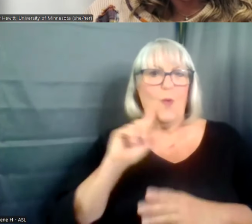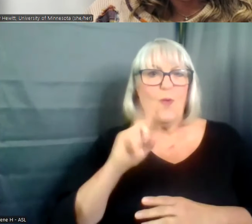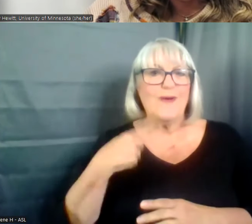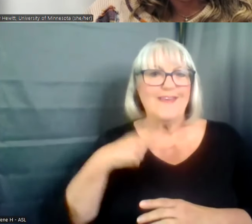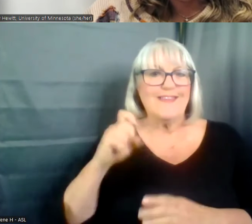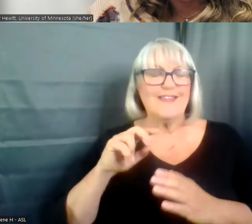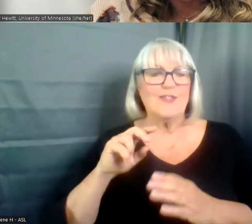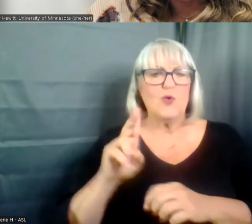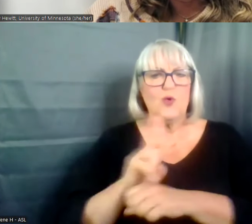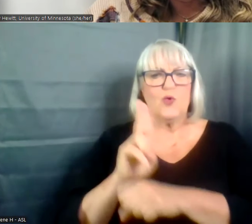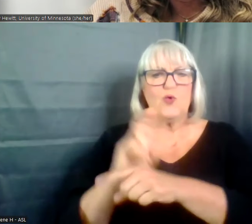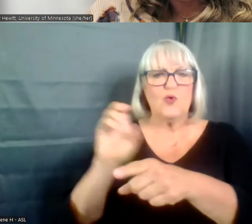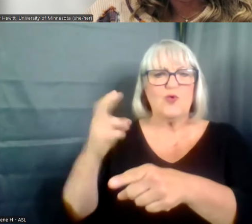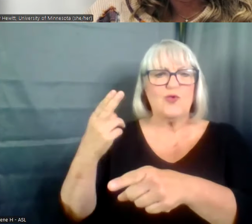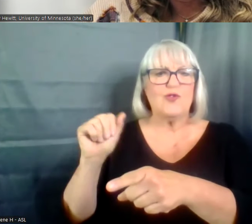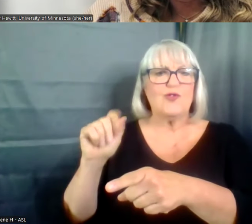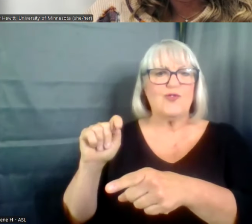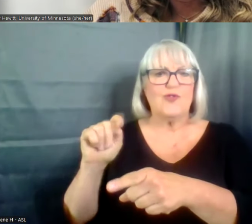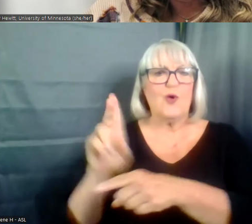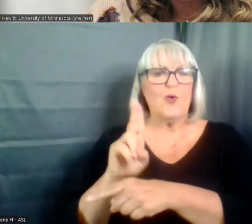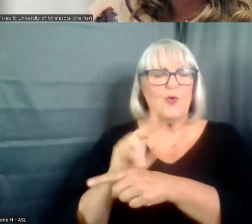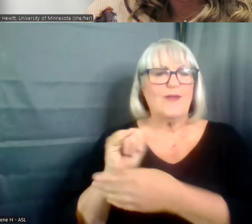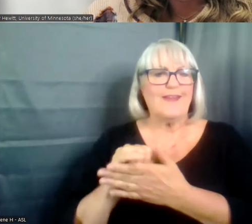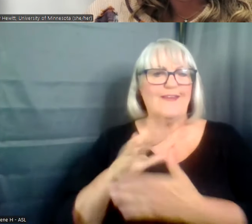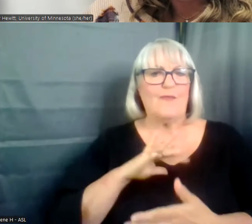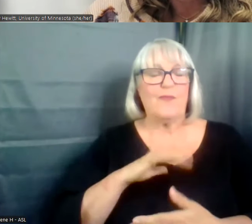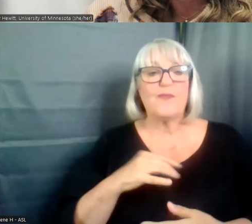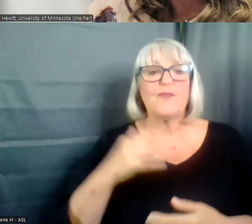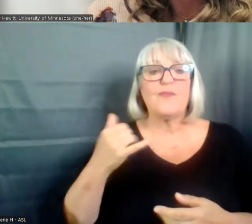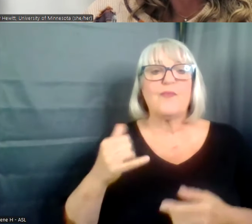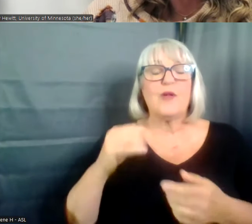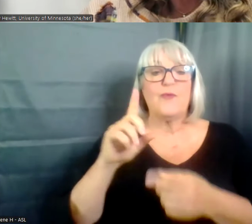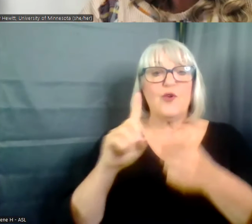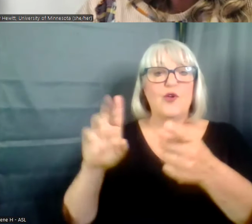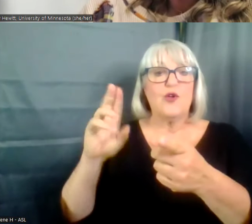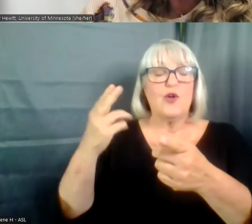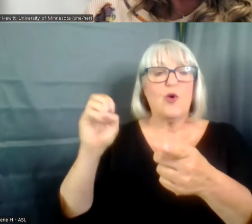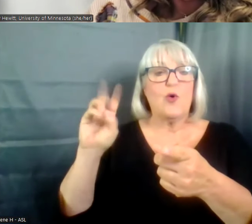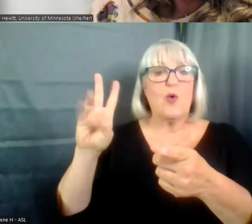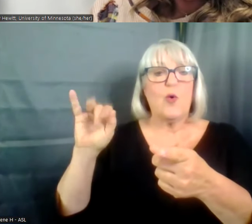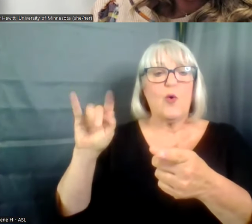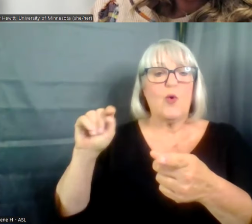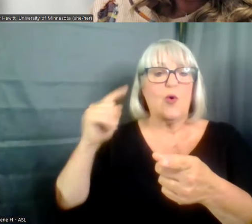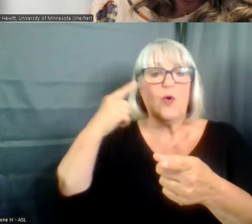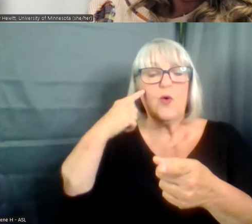Please do utilize the chat for that way. OK So Dr. Hewitt, we'll come back to you now. For states who are just starting to